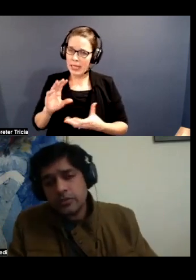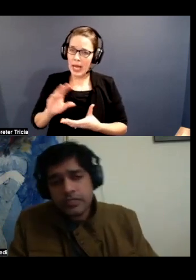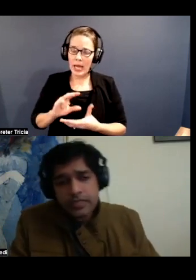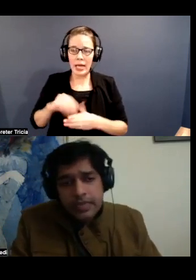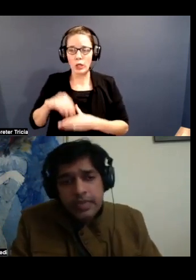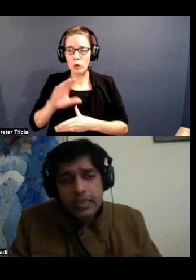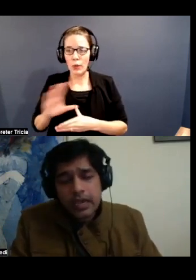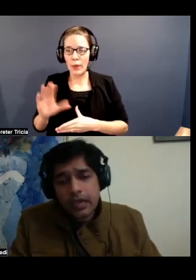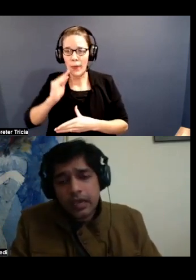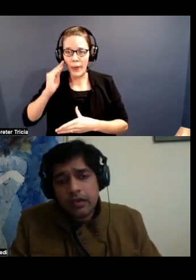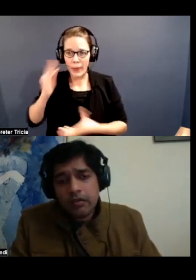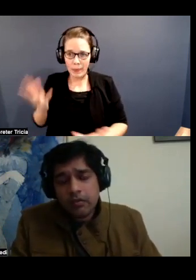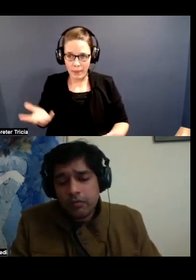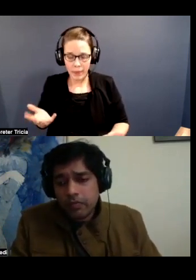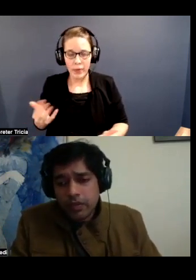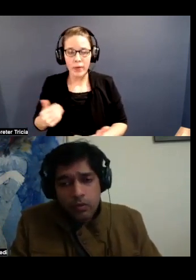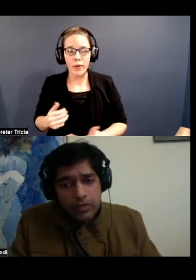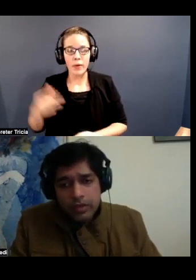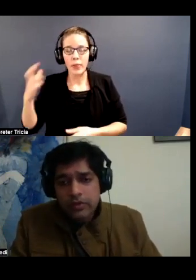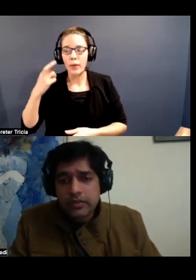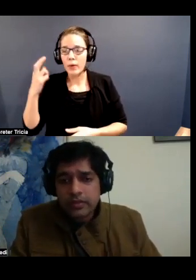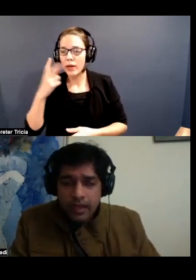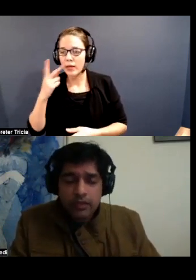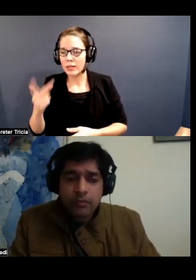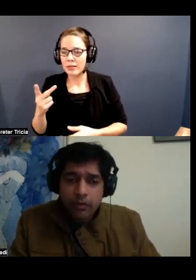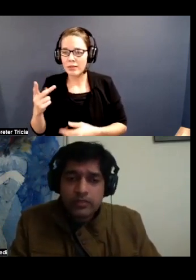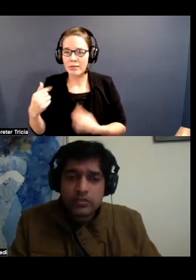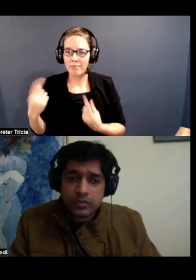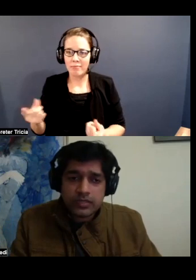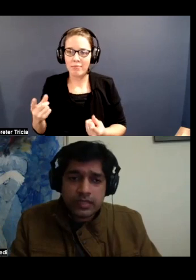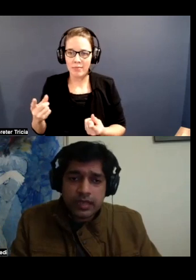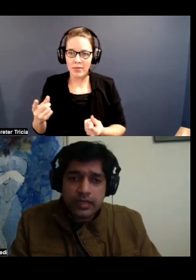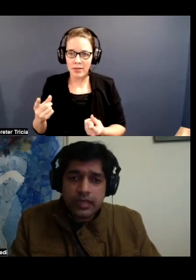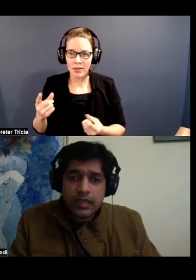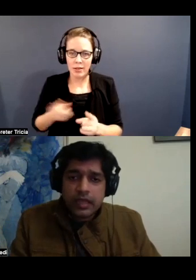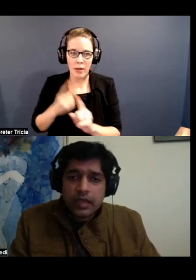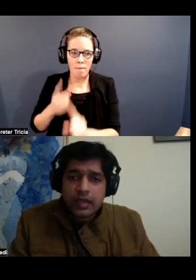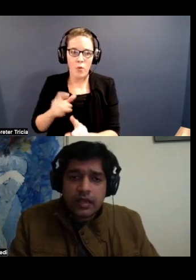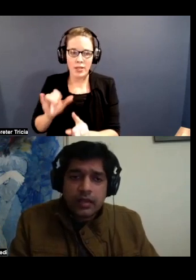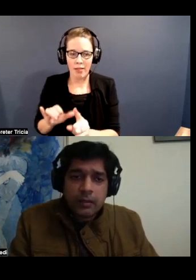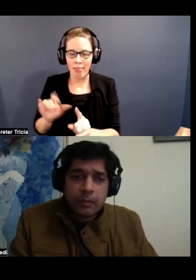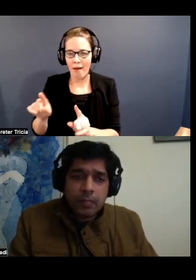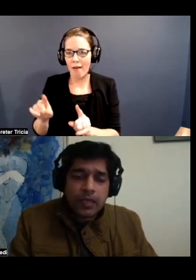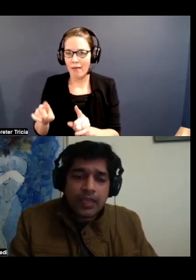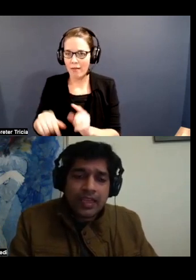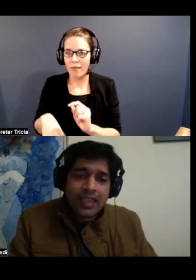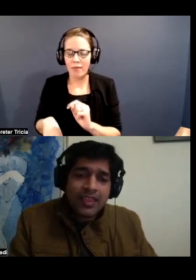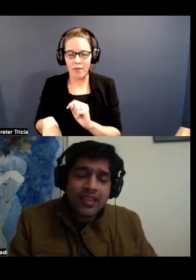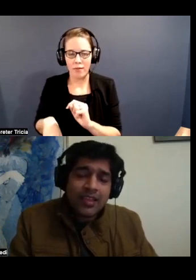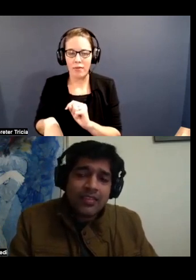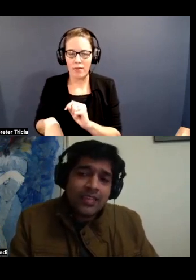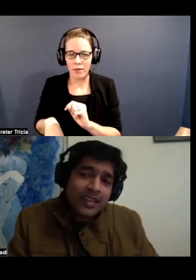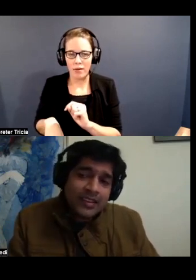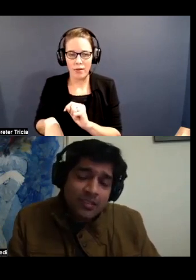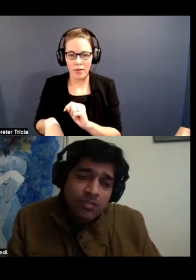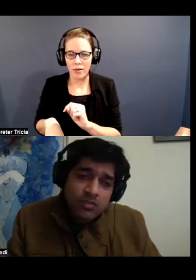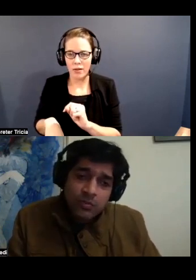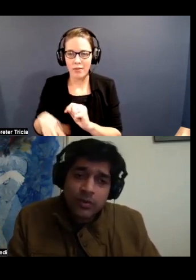see over the years kind of points towards that. And sadly, it also points